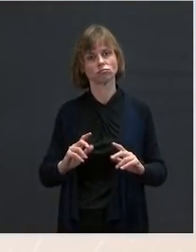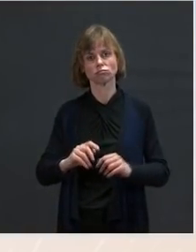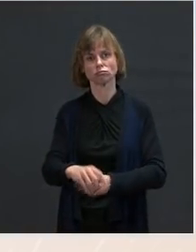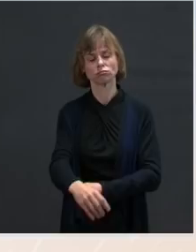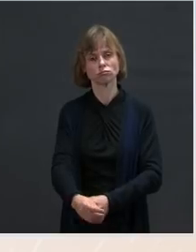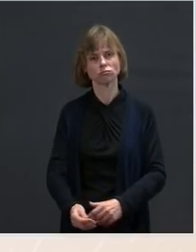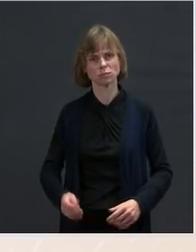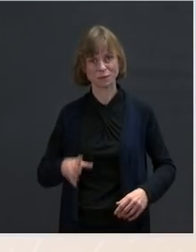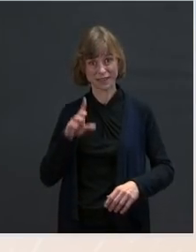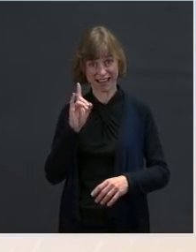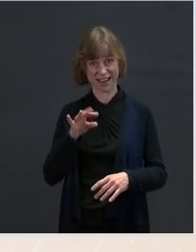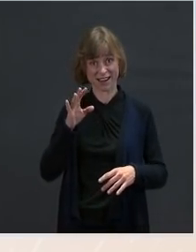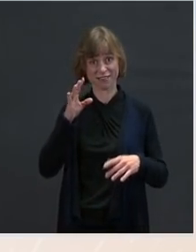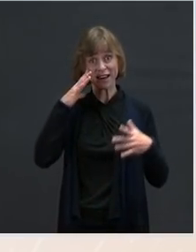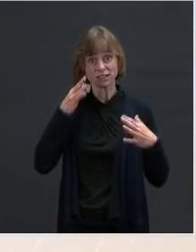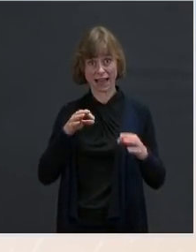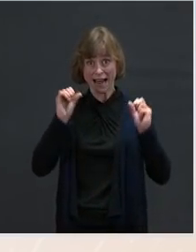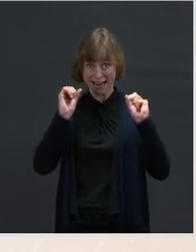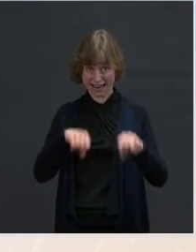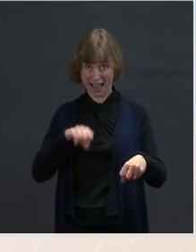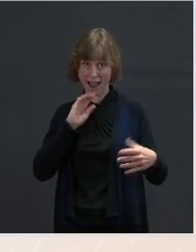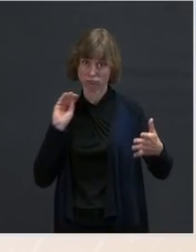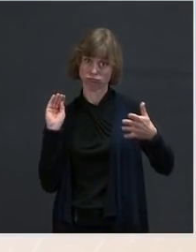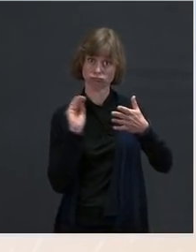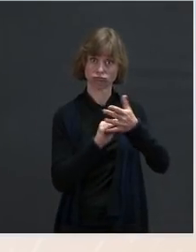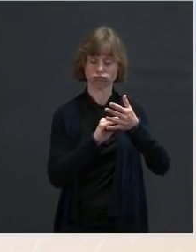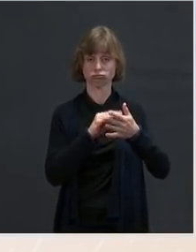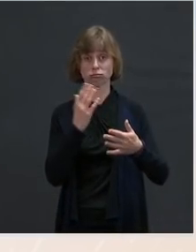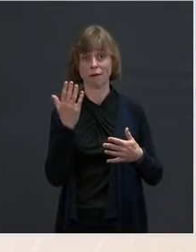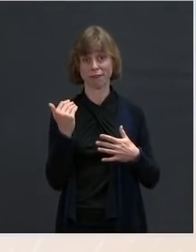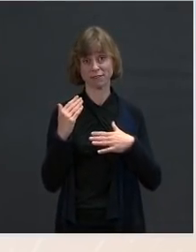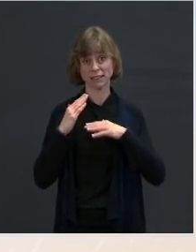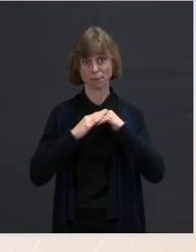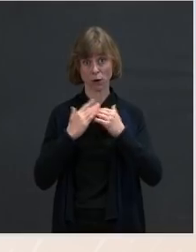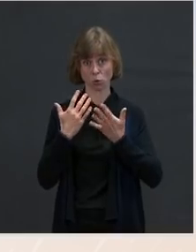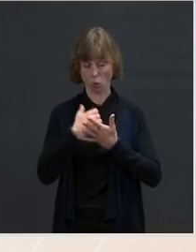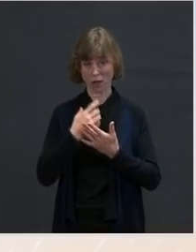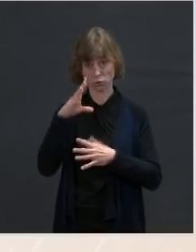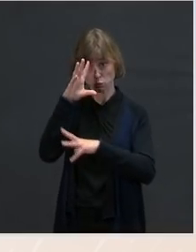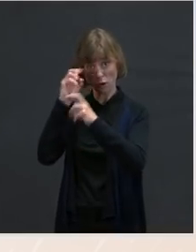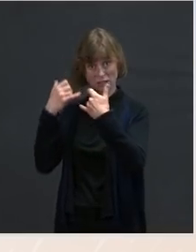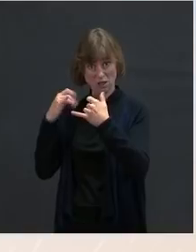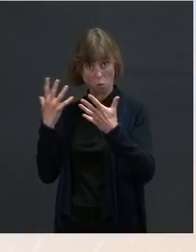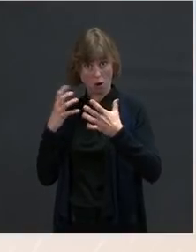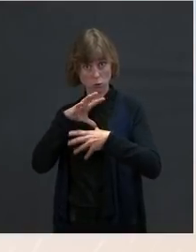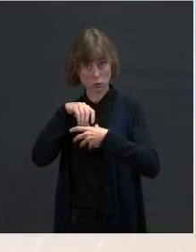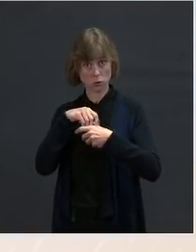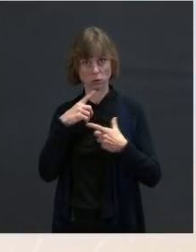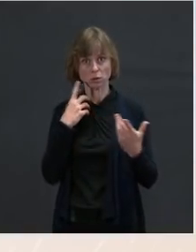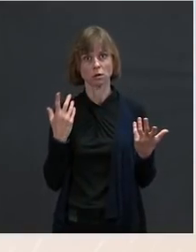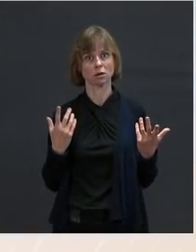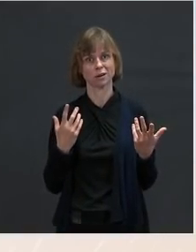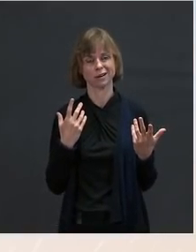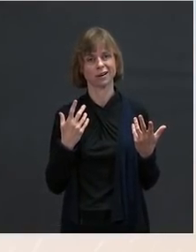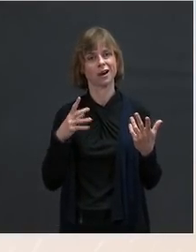if they rule that it can be in there, does President Biden still want to include it? Ms. Psaki: Well, the President would not have included an increase in the minimum wage